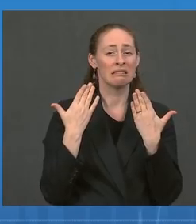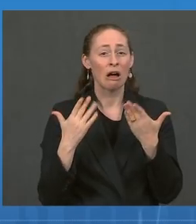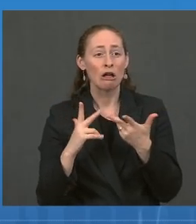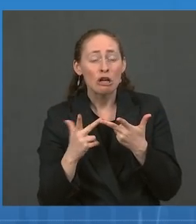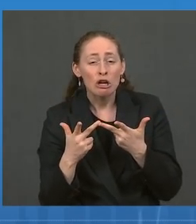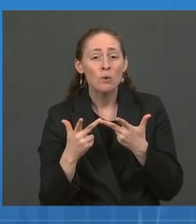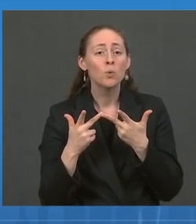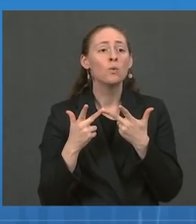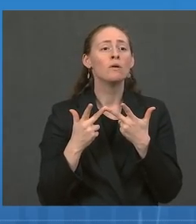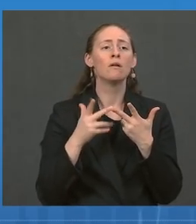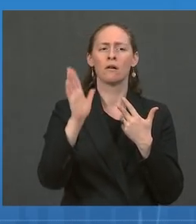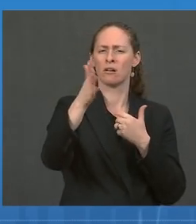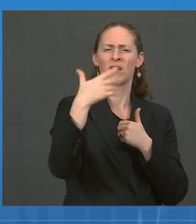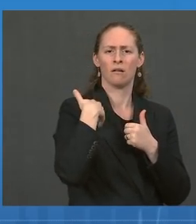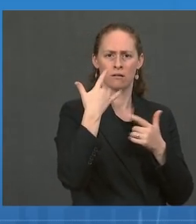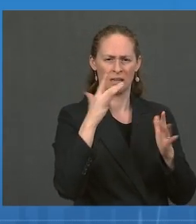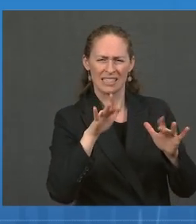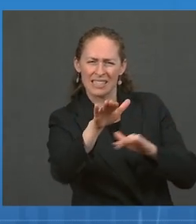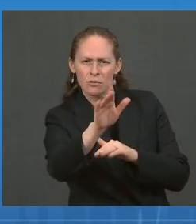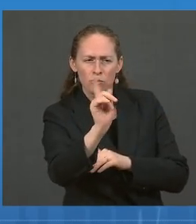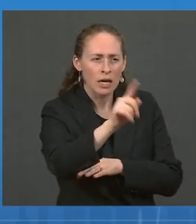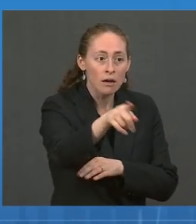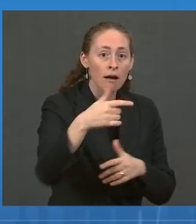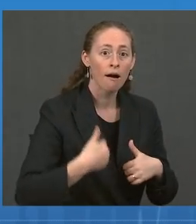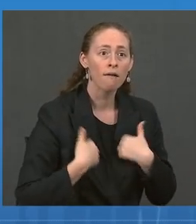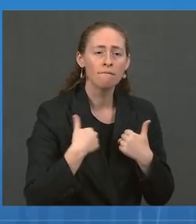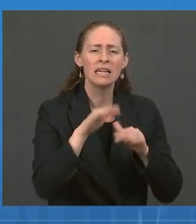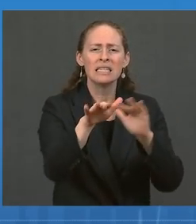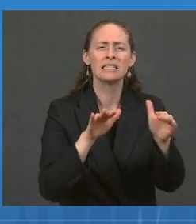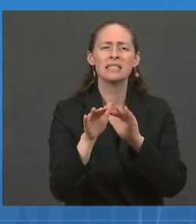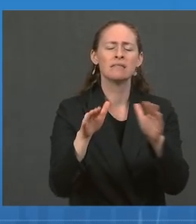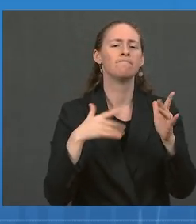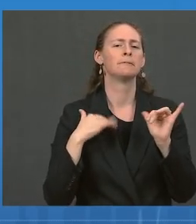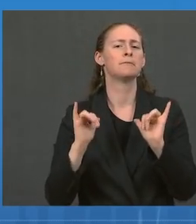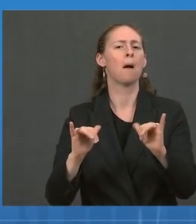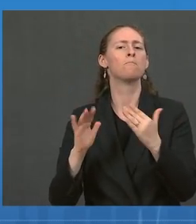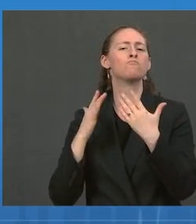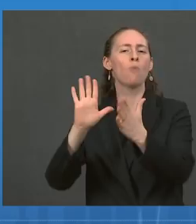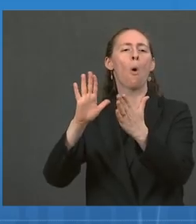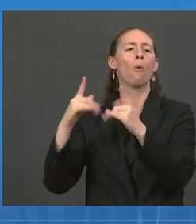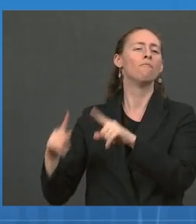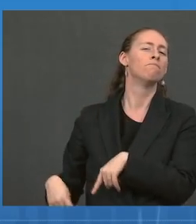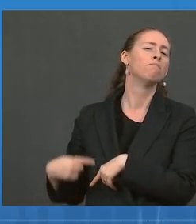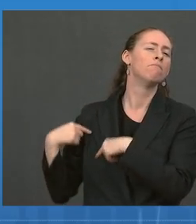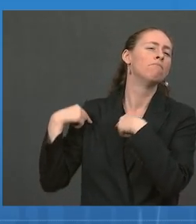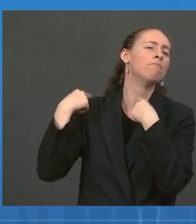The fundamentals of our strategy remain the same. This is about a national public education campaign